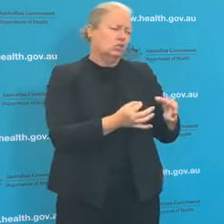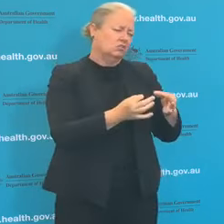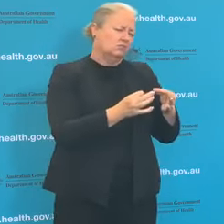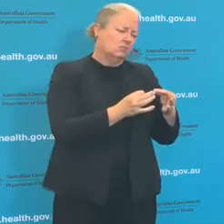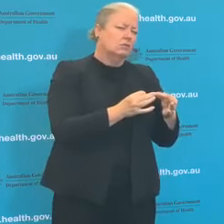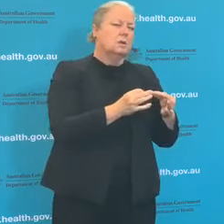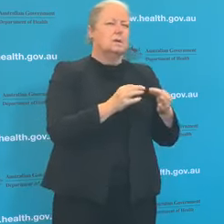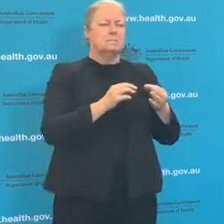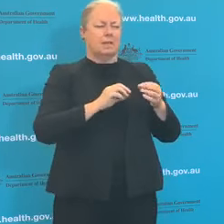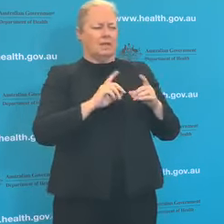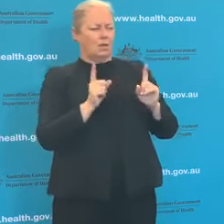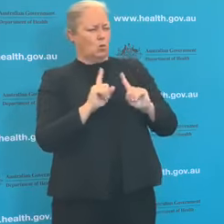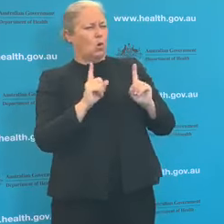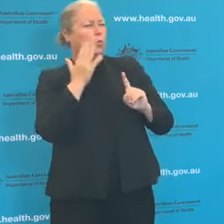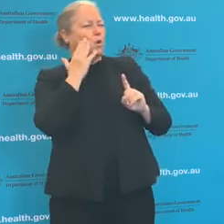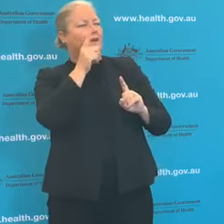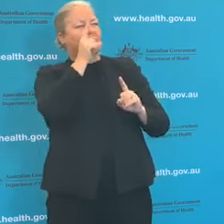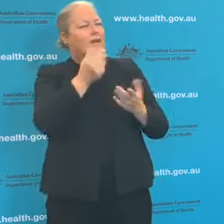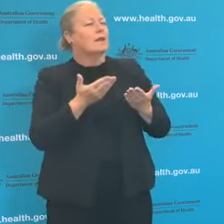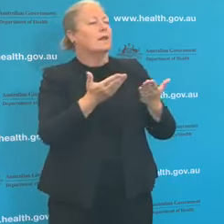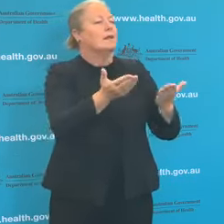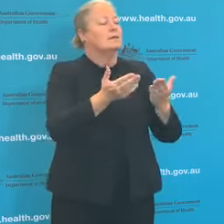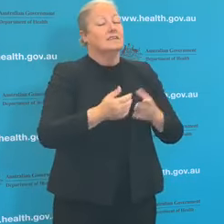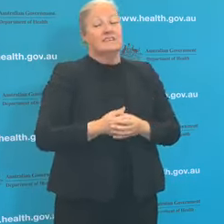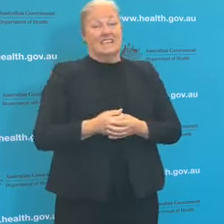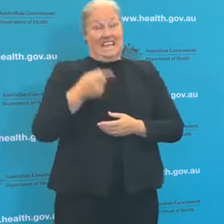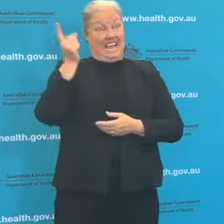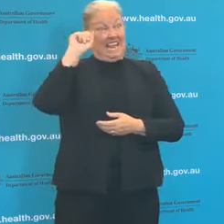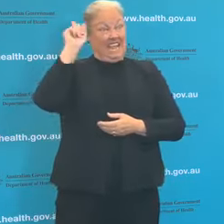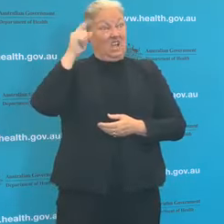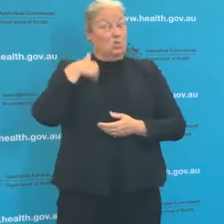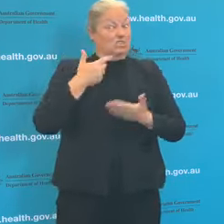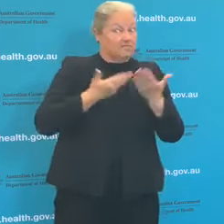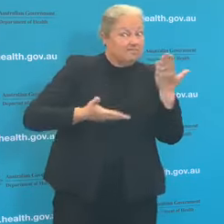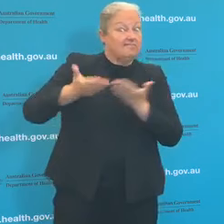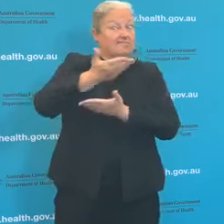I think that is something we are seriously looking at at the moment. I think it's